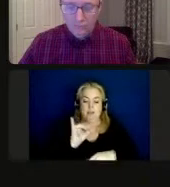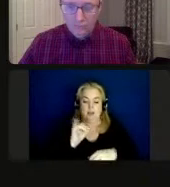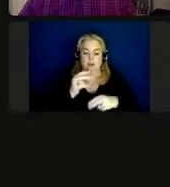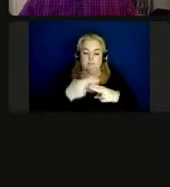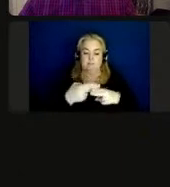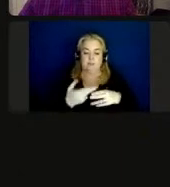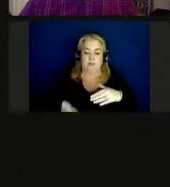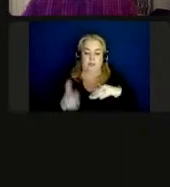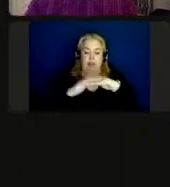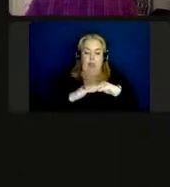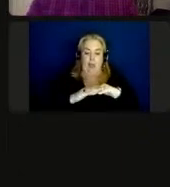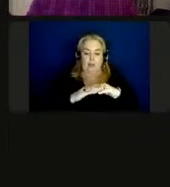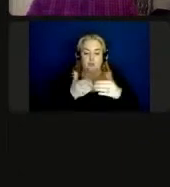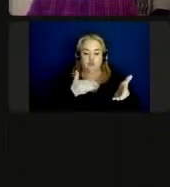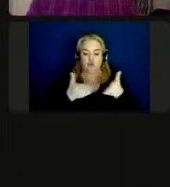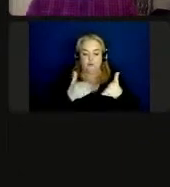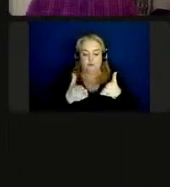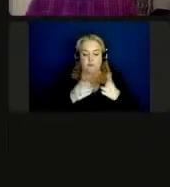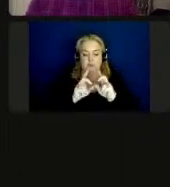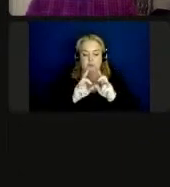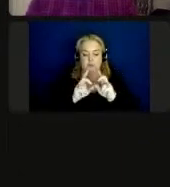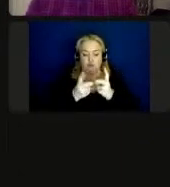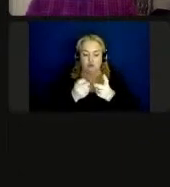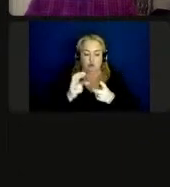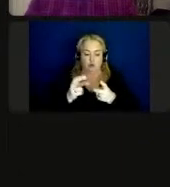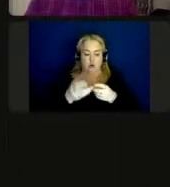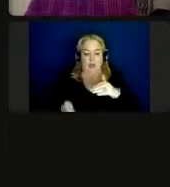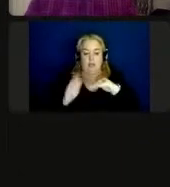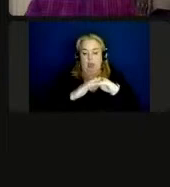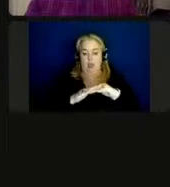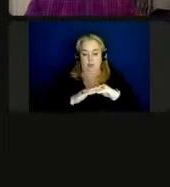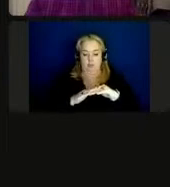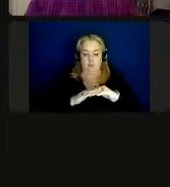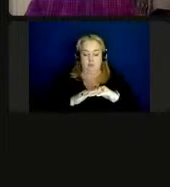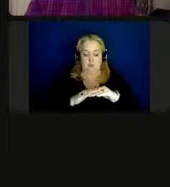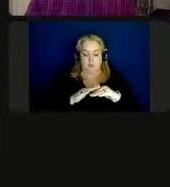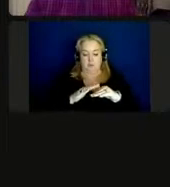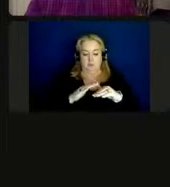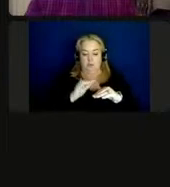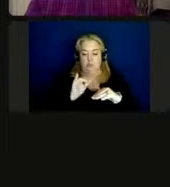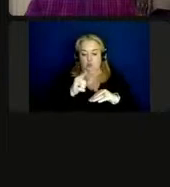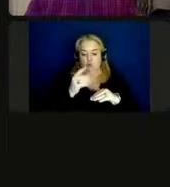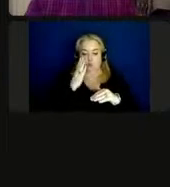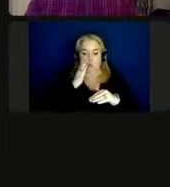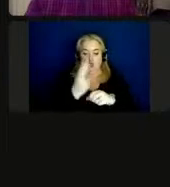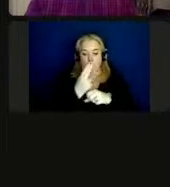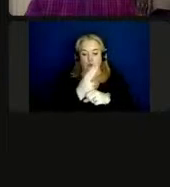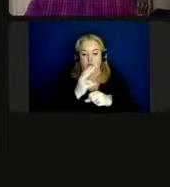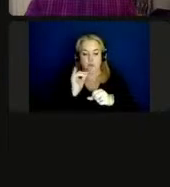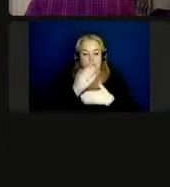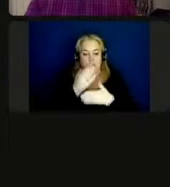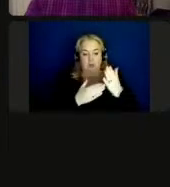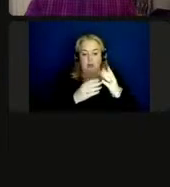IT WN'T BE A PORTAL EASILY. YOU'LL SEE LIKE AN ENHANCED